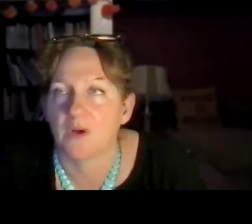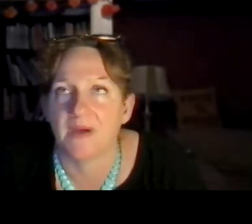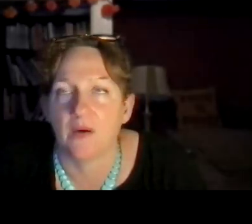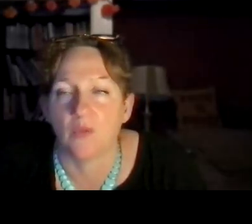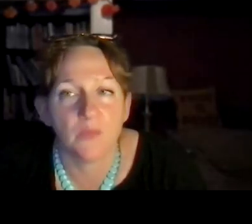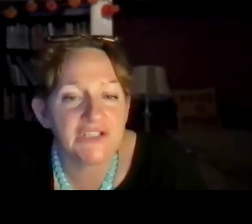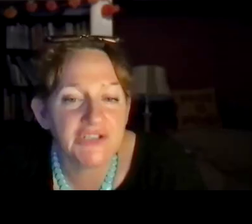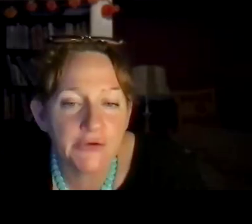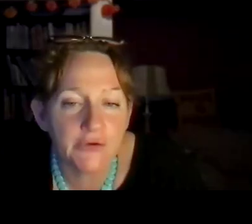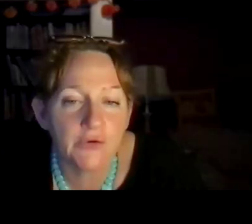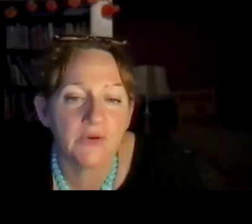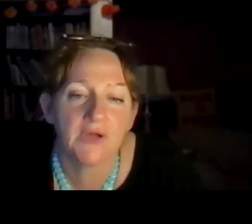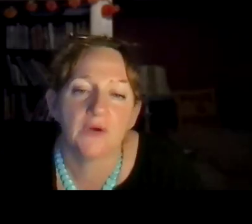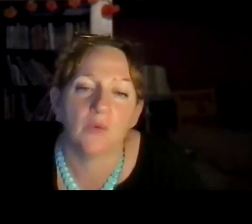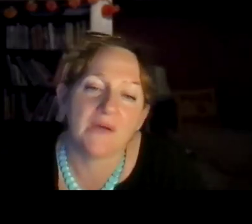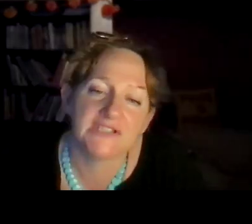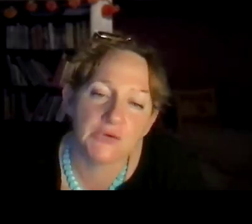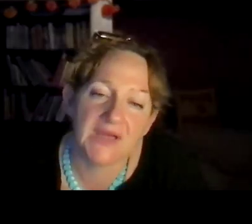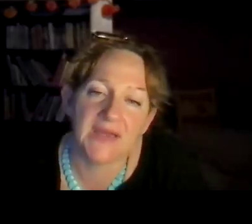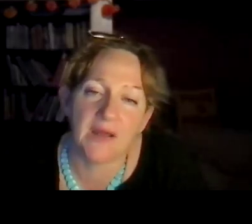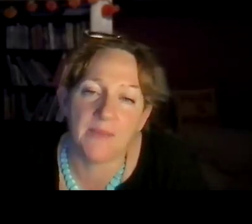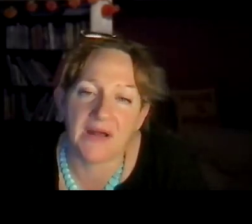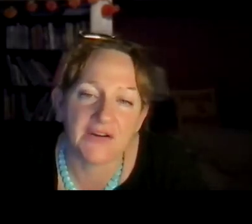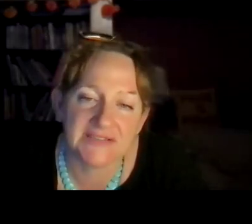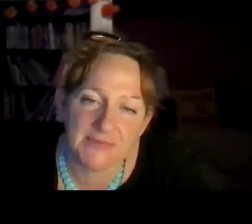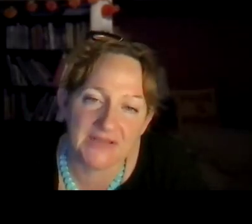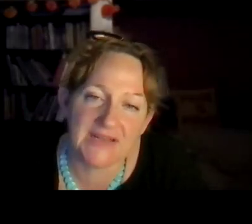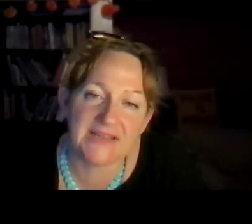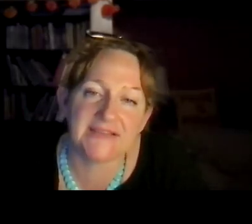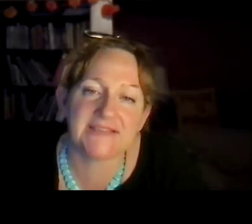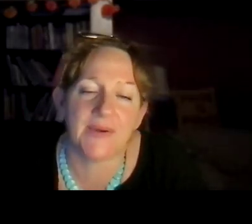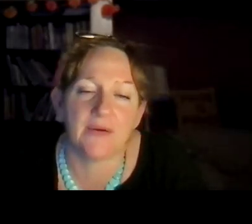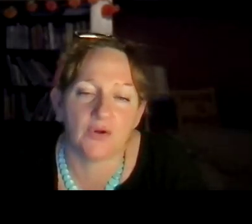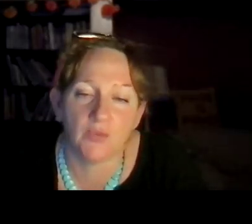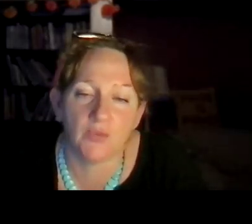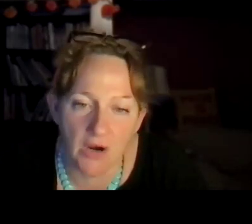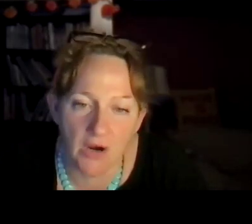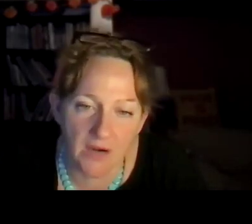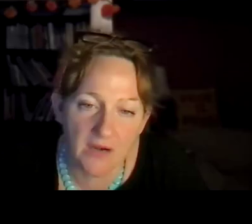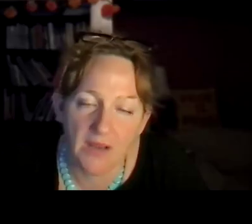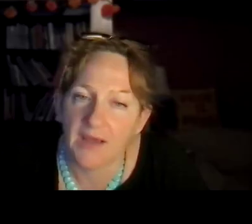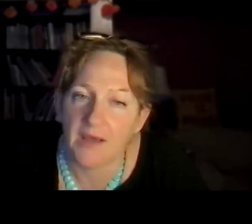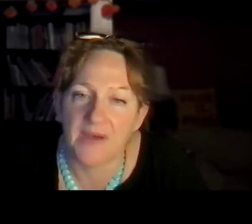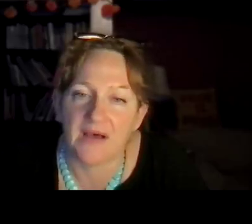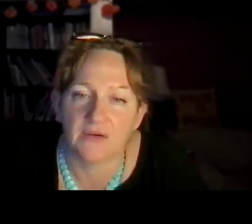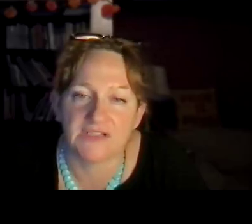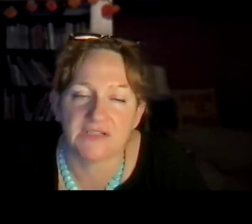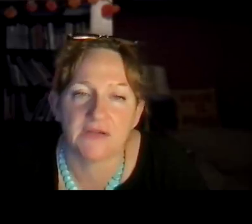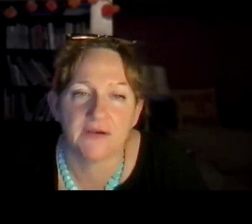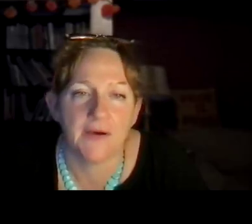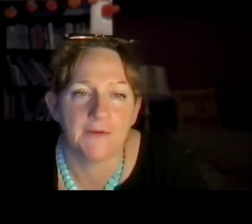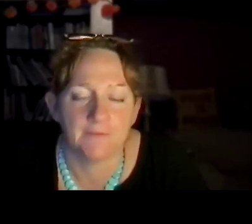Meriah: about what we do, why we do it, about our disabilities about who we are about.